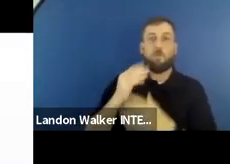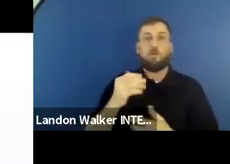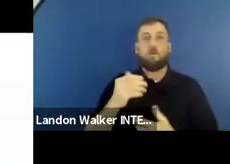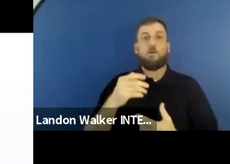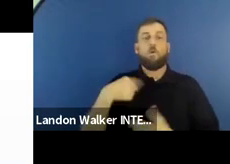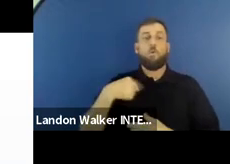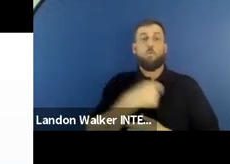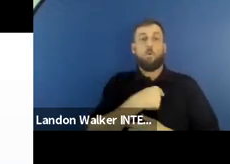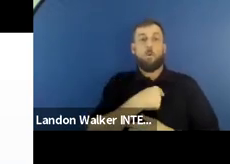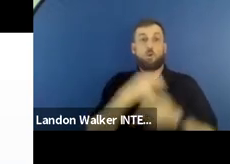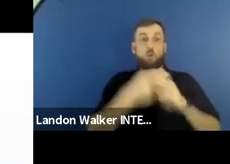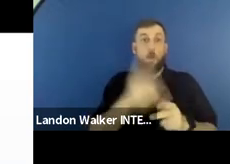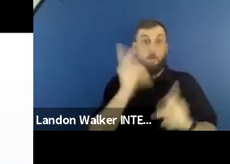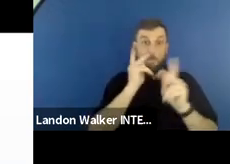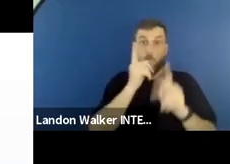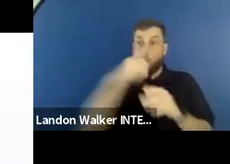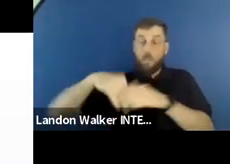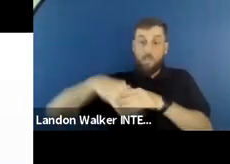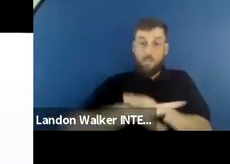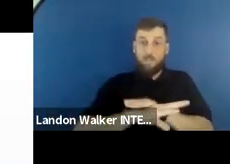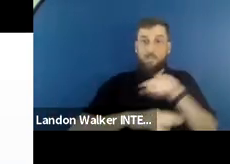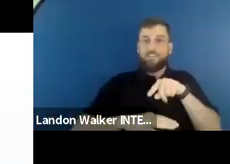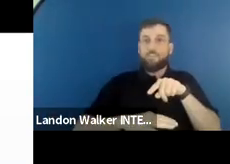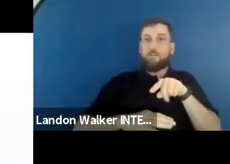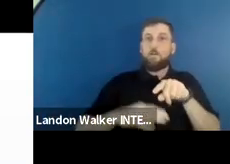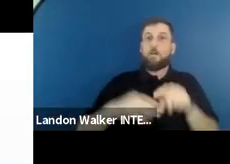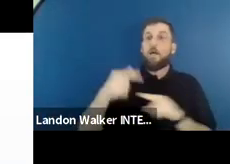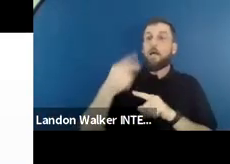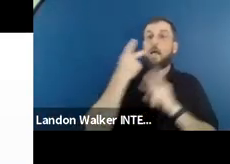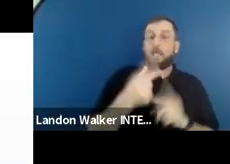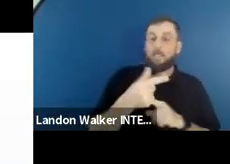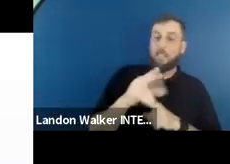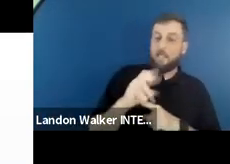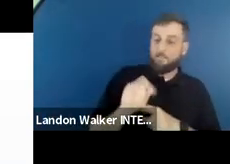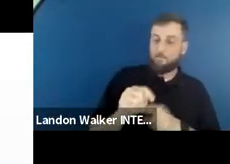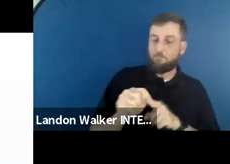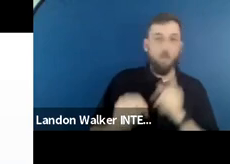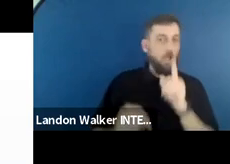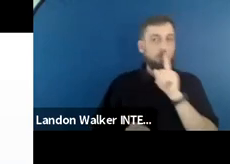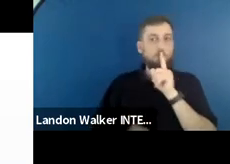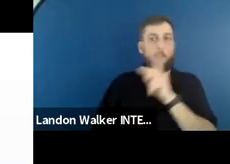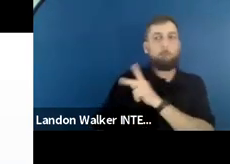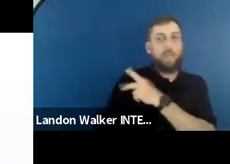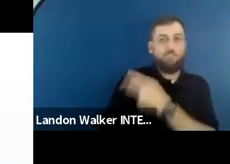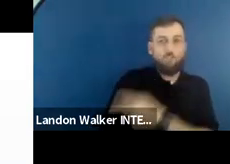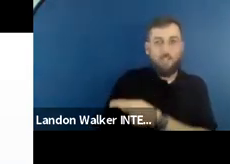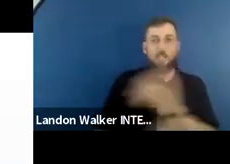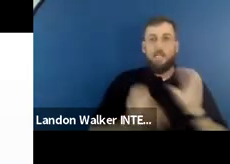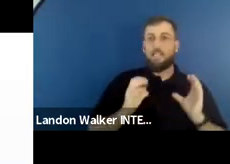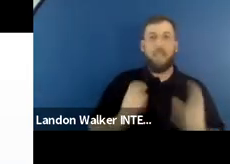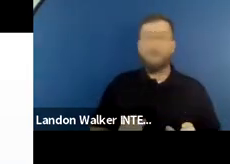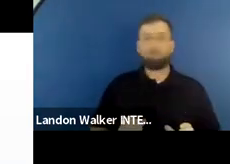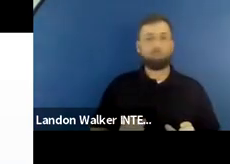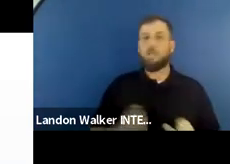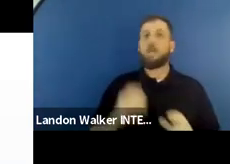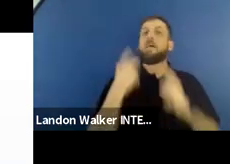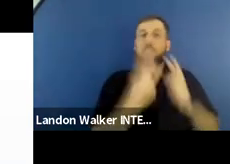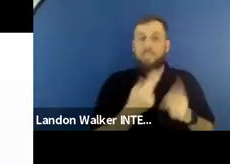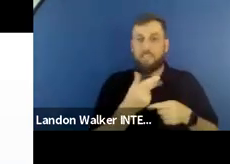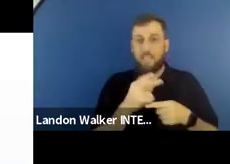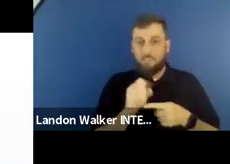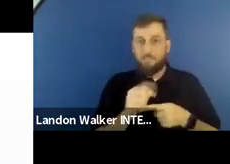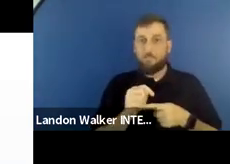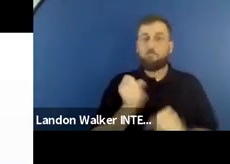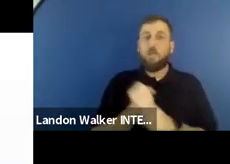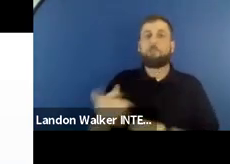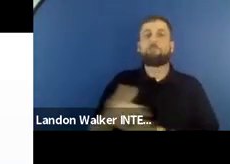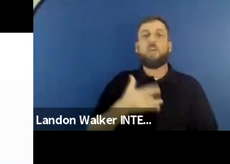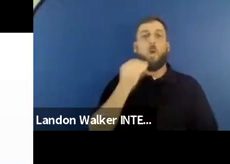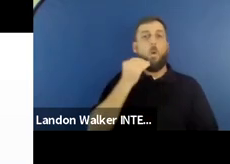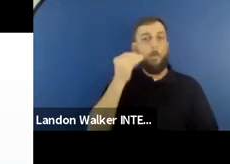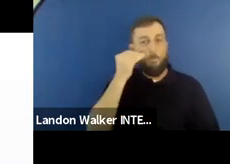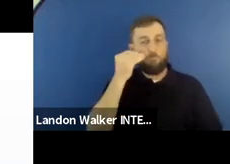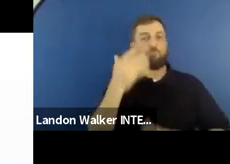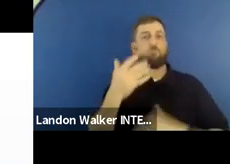We do call the individuals that come into our facility guests, and not patients or clients, because we do like to feel like they're at home with us, and we want to make sure that we're able to create a very open and welcoming environment.